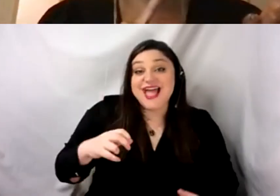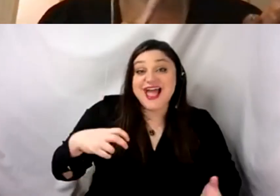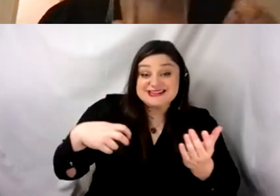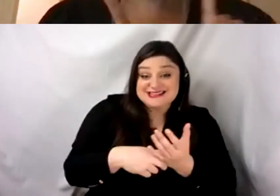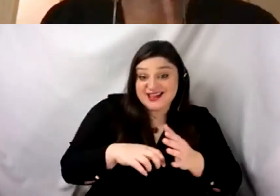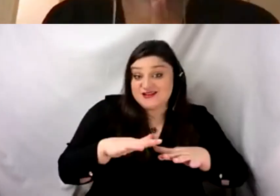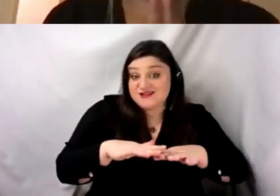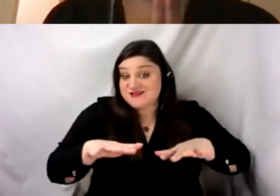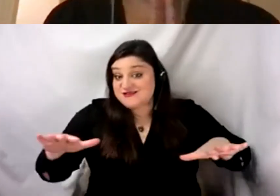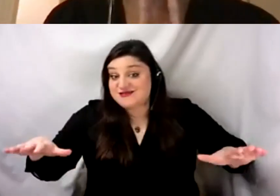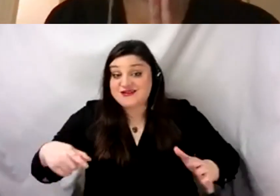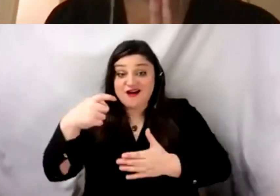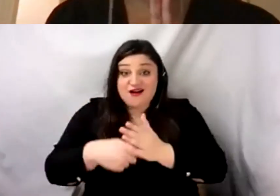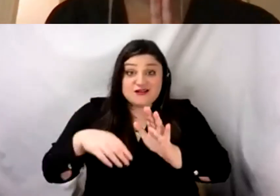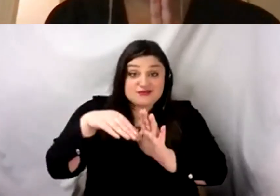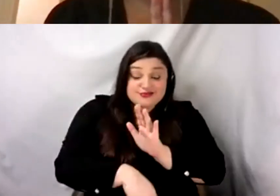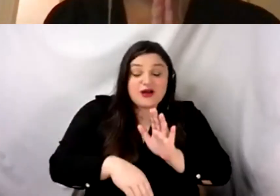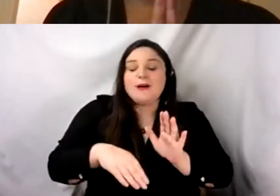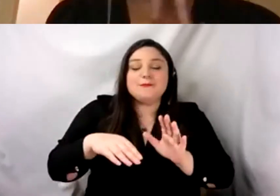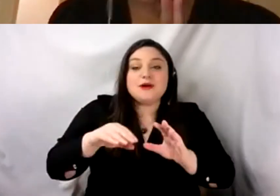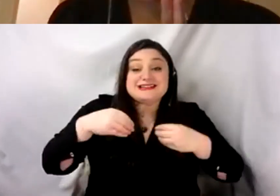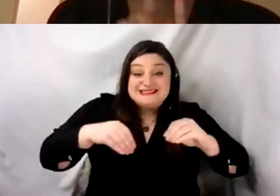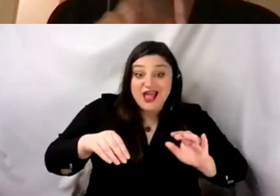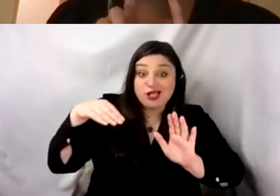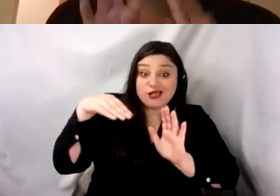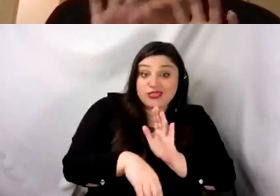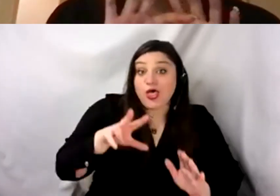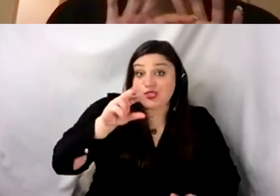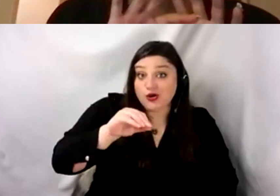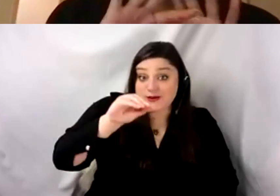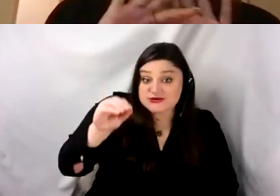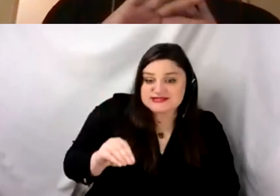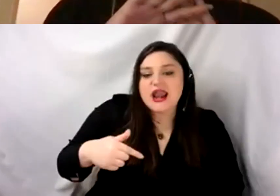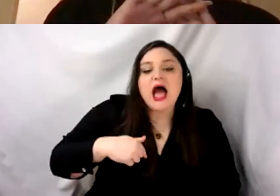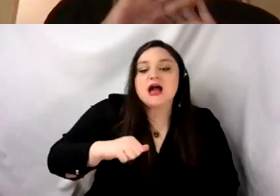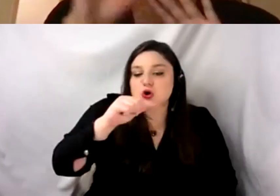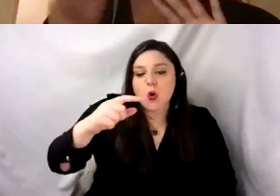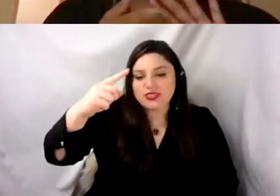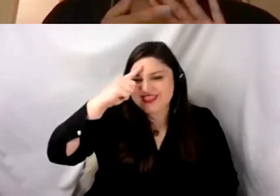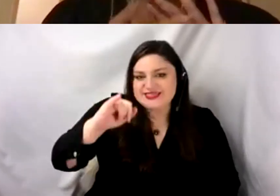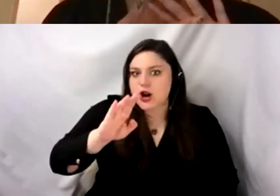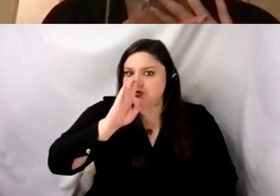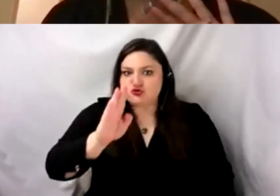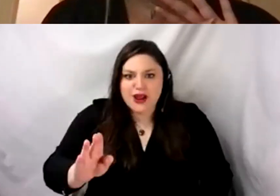correlation to vaccines. But I do think the changes in behavior of artists and touring